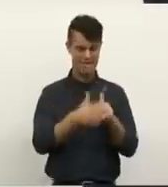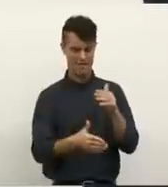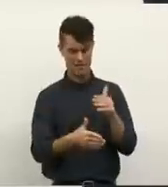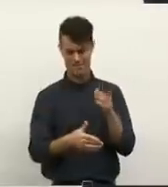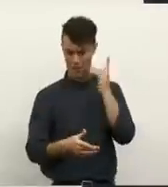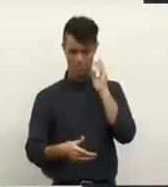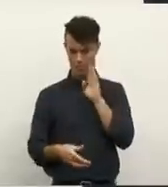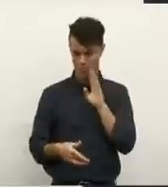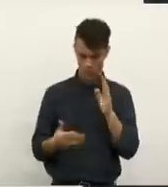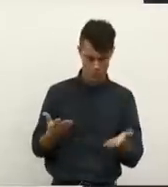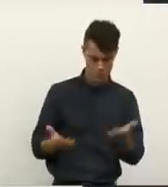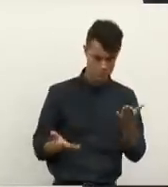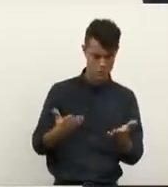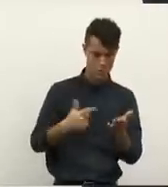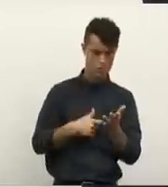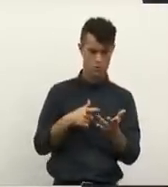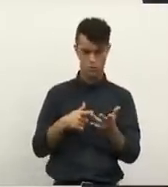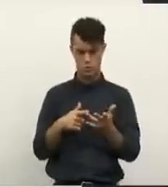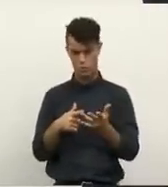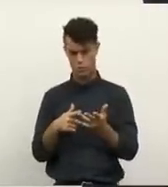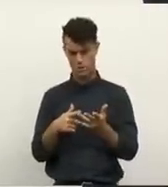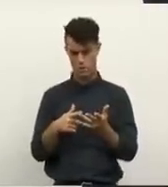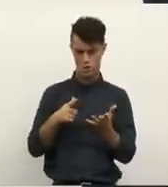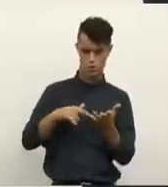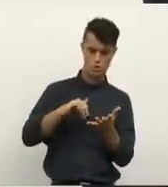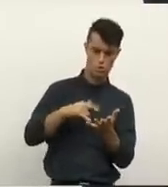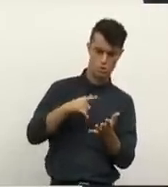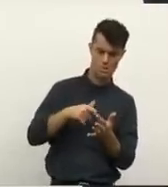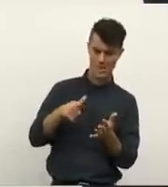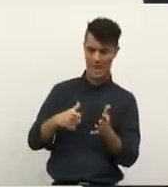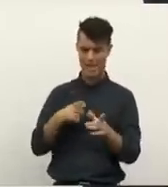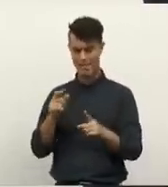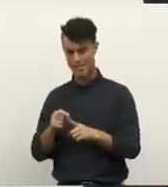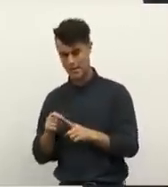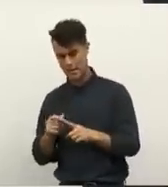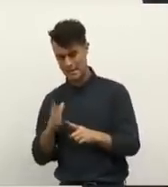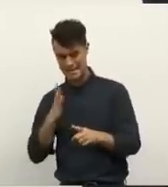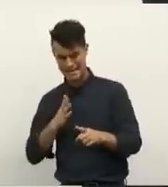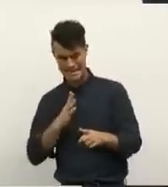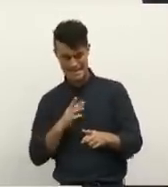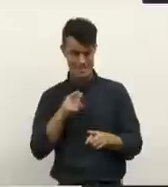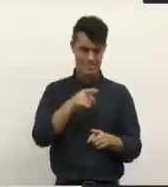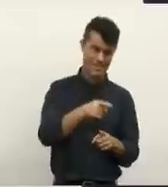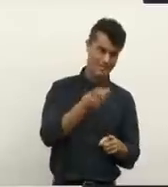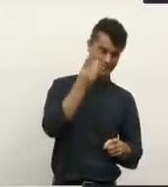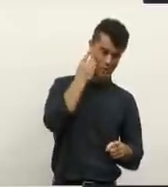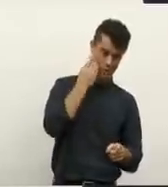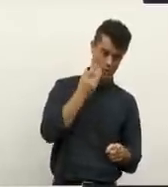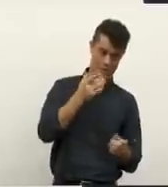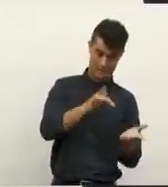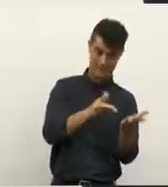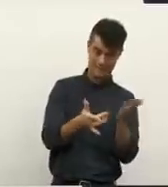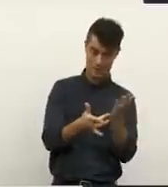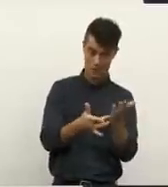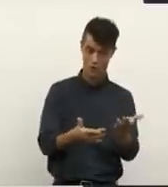and then in order to operate the app, obviously she's going to need the technology to make it possible. So it really does have to start with,